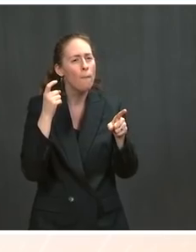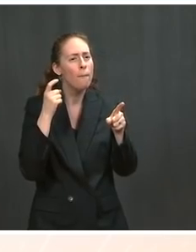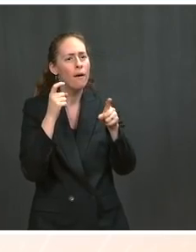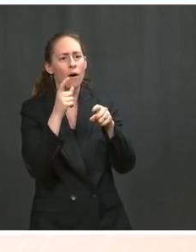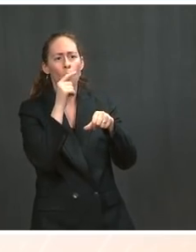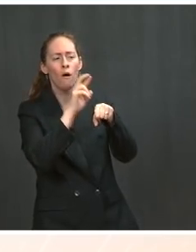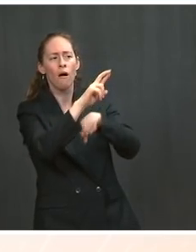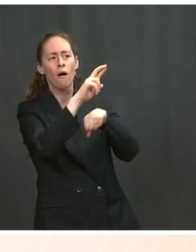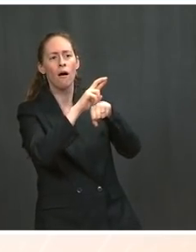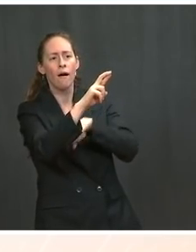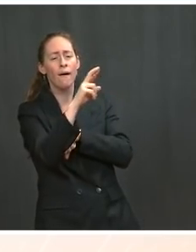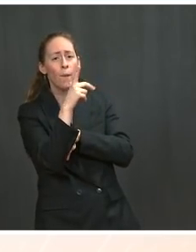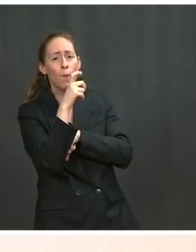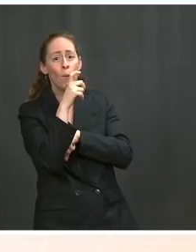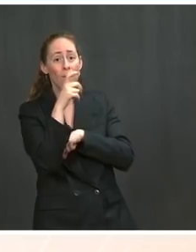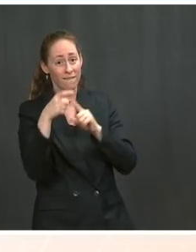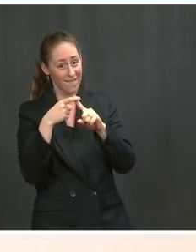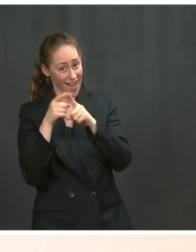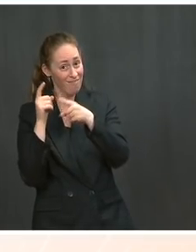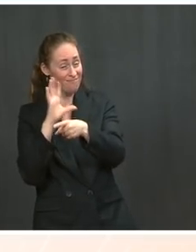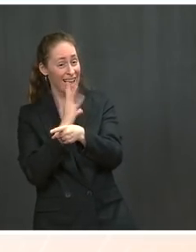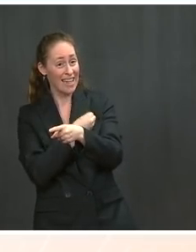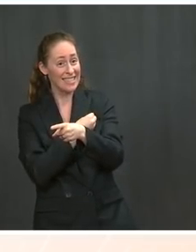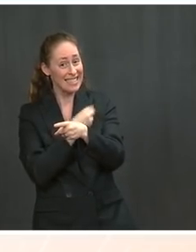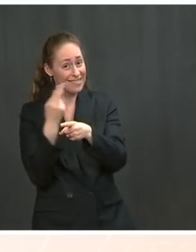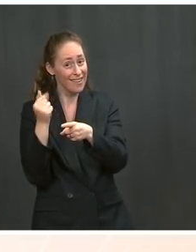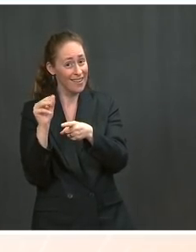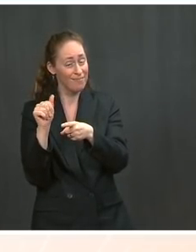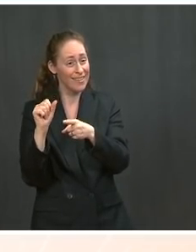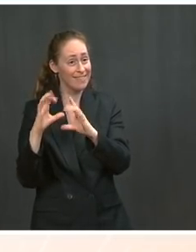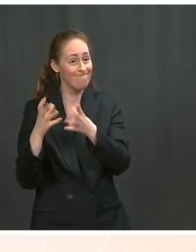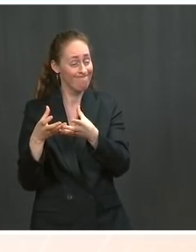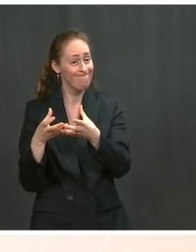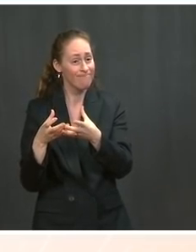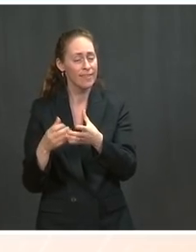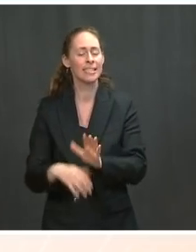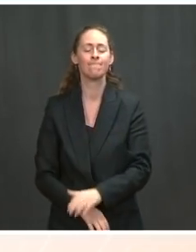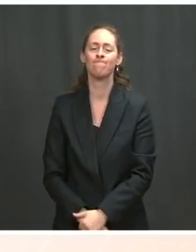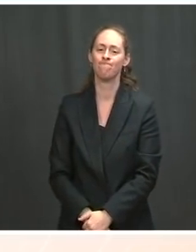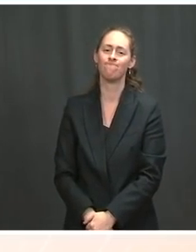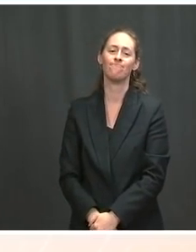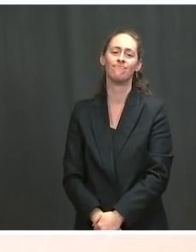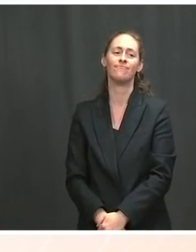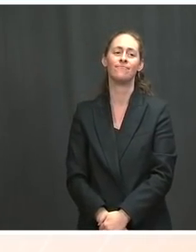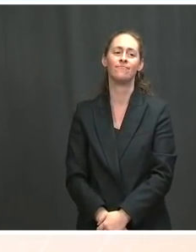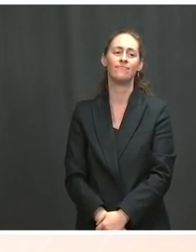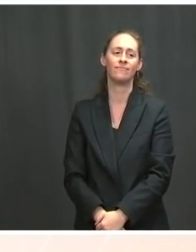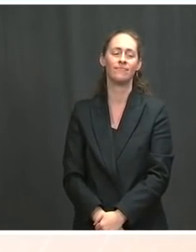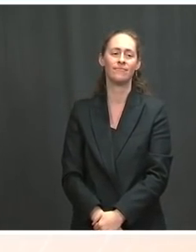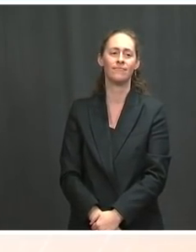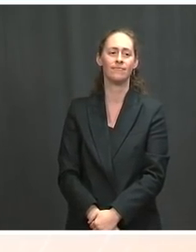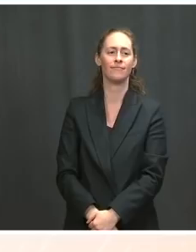The Press: Let me rephrase the question then: You've repeatedly, in the statement, condemned the rocket attacks. Ms. Psaki: Mm-hmm. The Press: Does the White House,